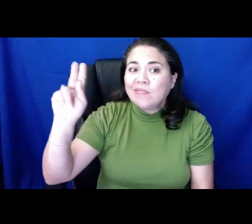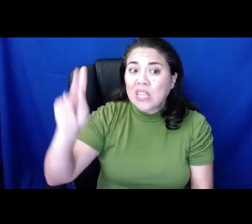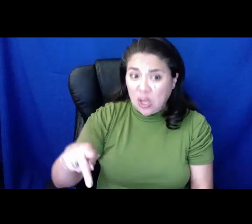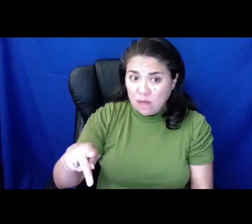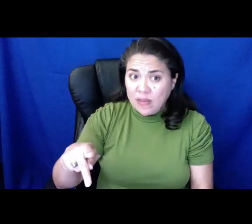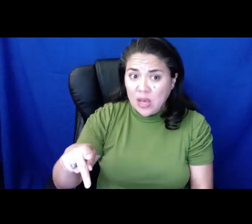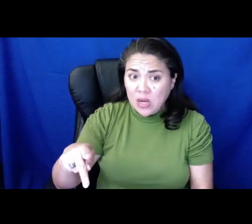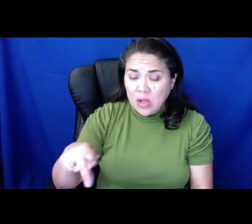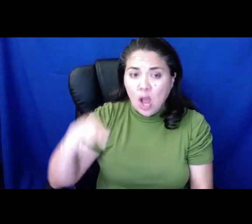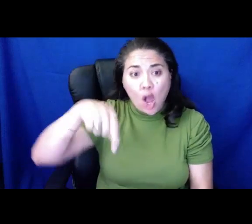Leslie McIntosh: On this evening.